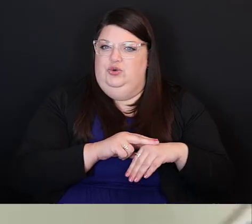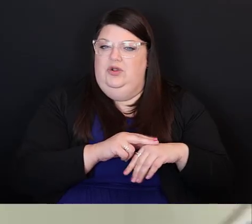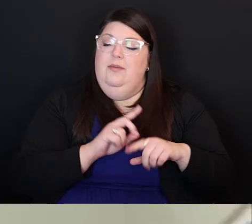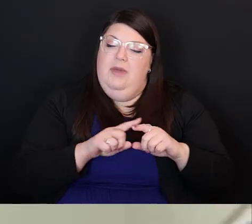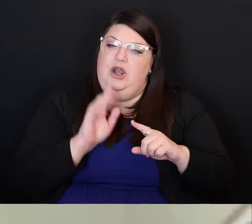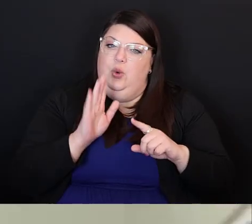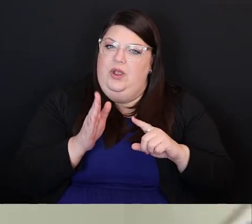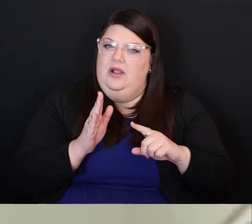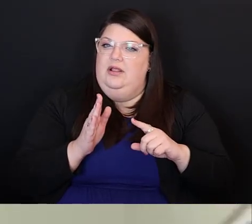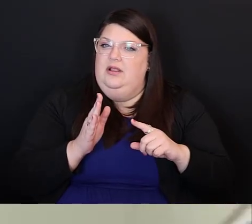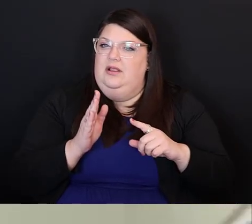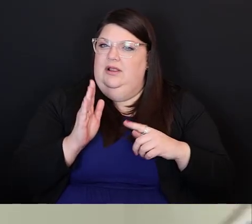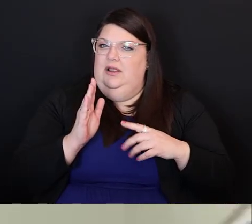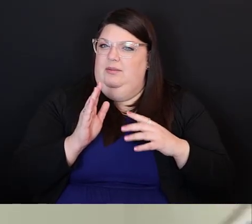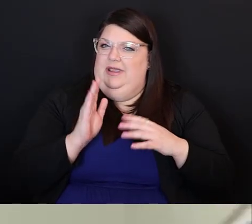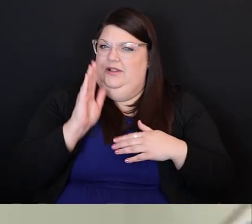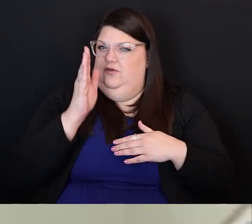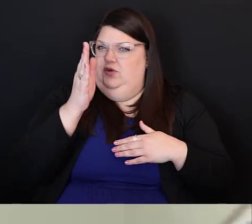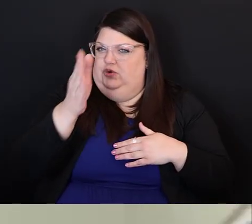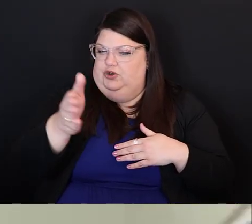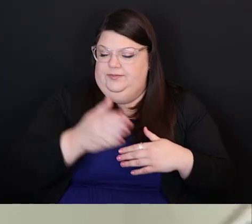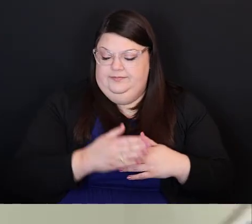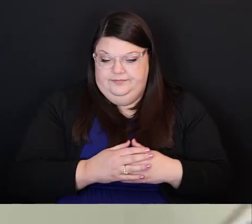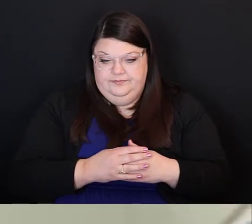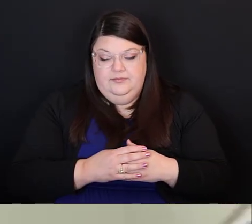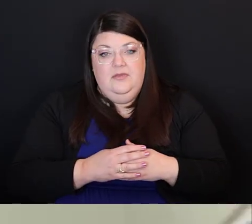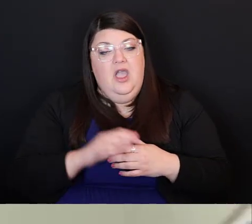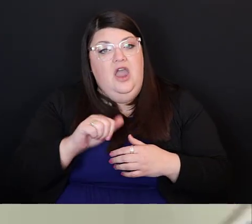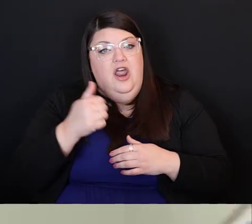Another fun idea is this idea of exosuits or an exoskeleton.